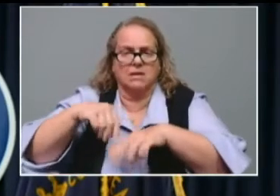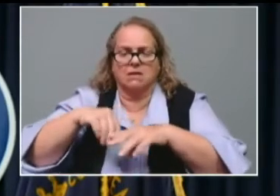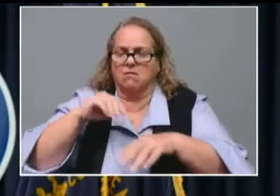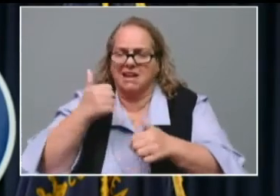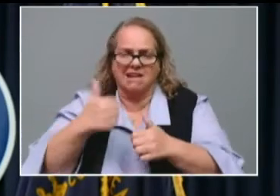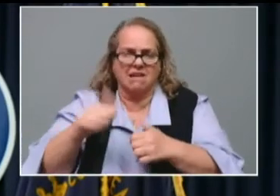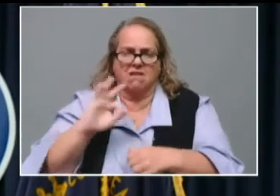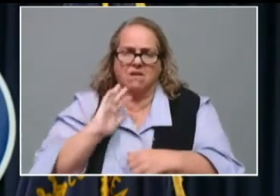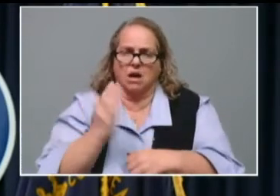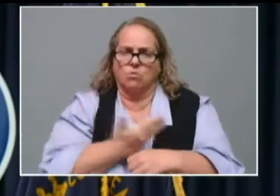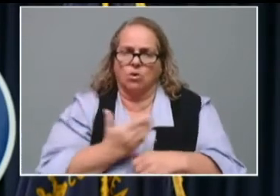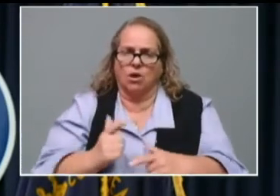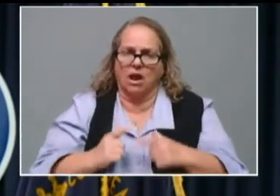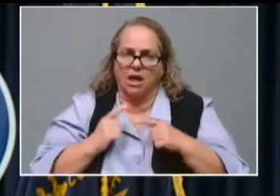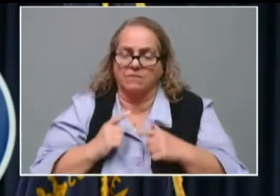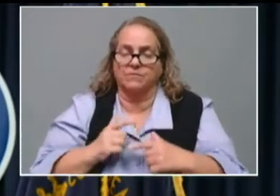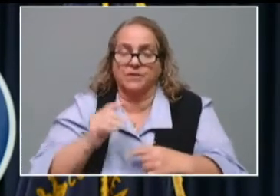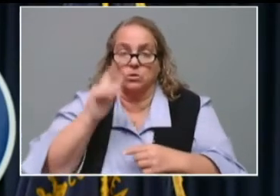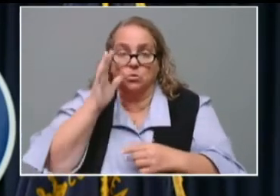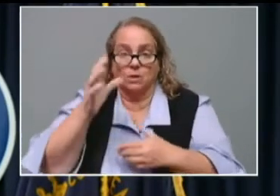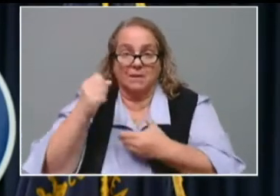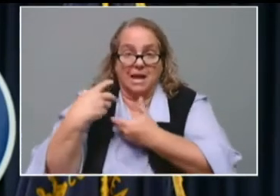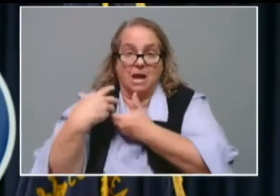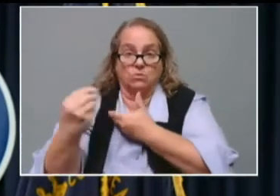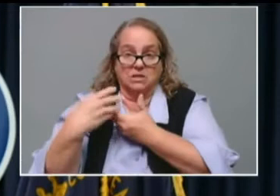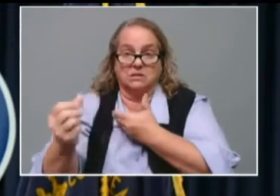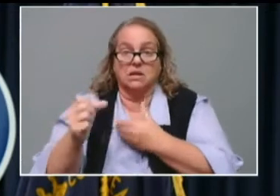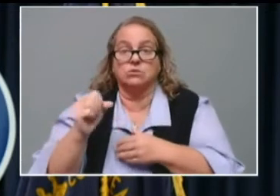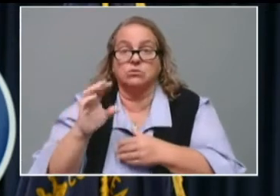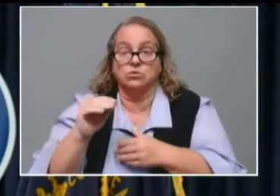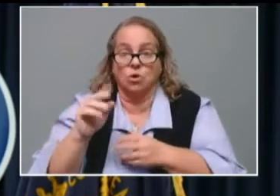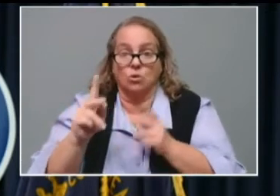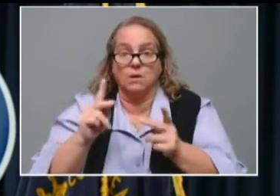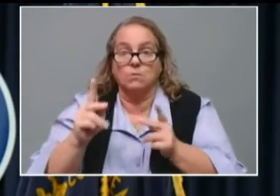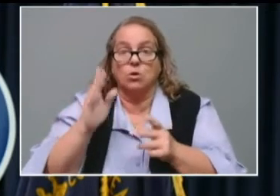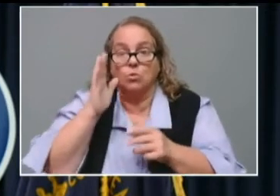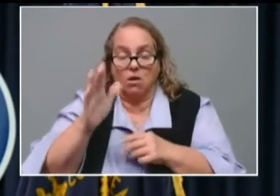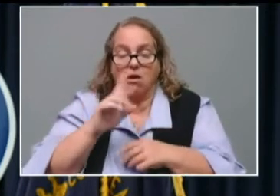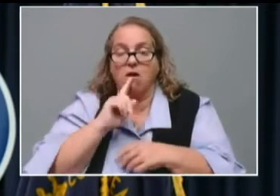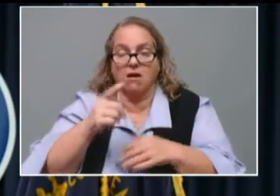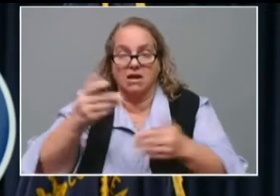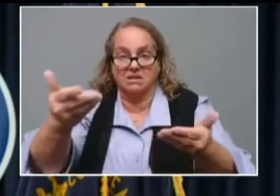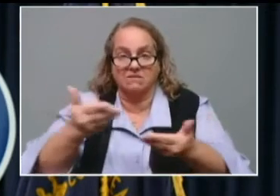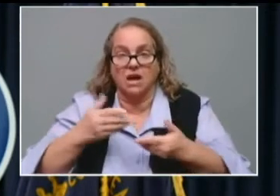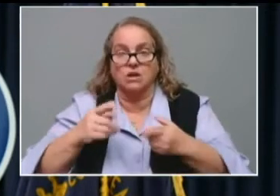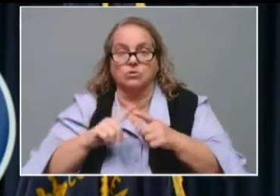It's gonna be outside. So people are invited to attend. Um, but everybody